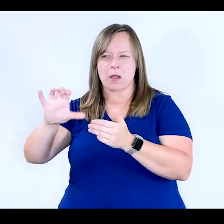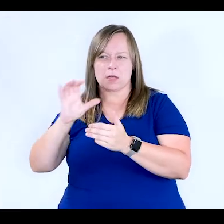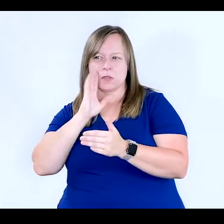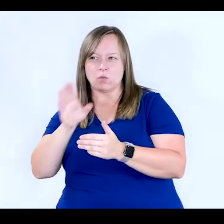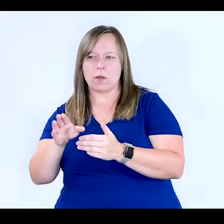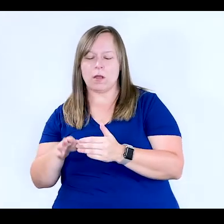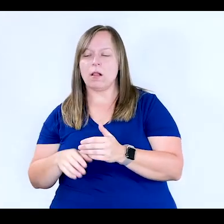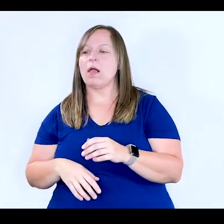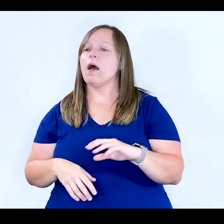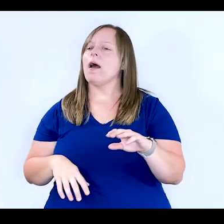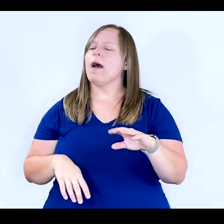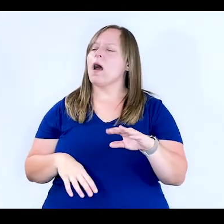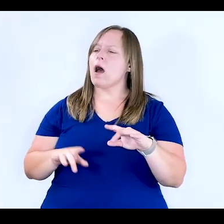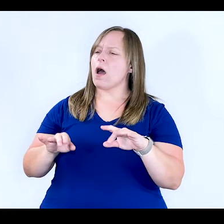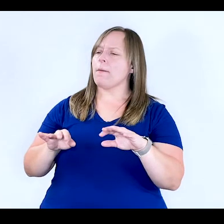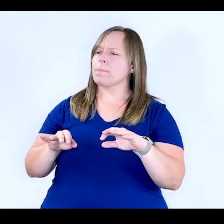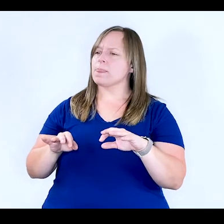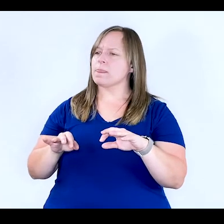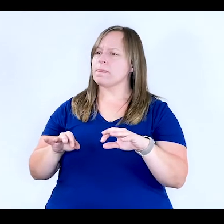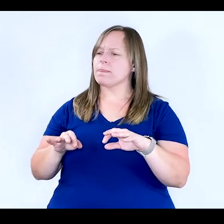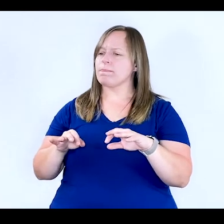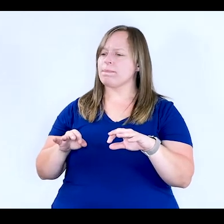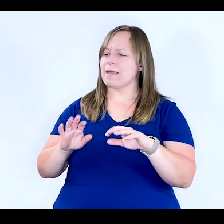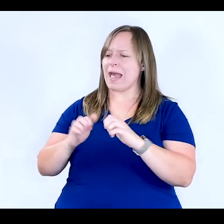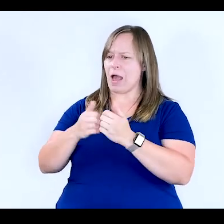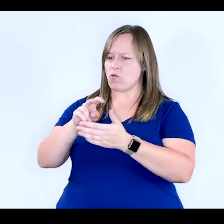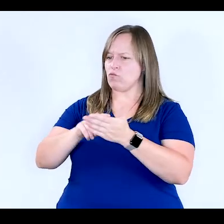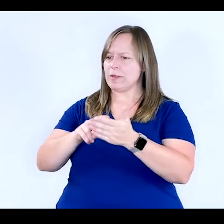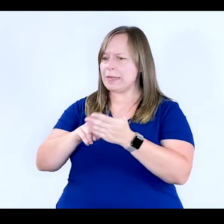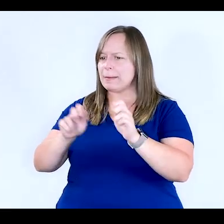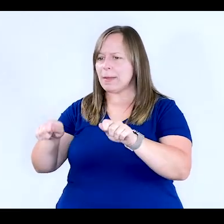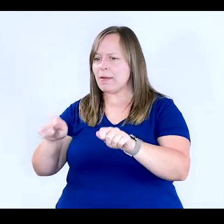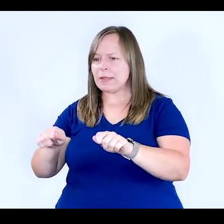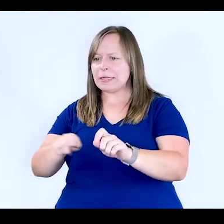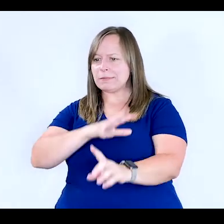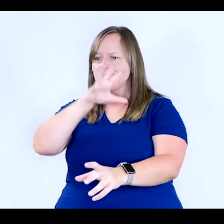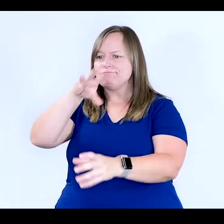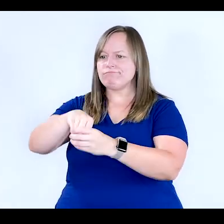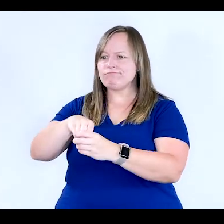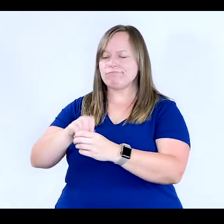of the podcast. And can you tell us how readability is being incorporated into